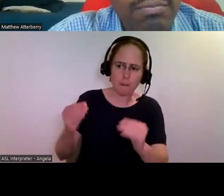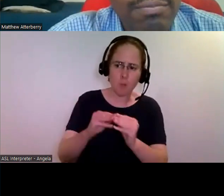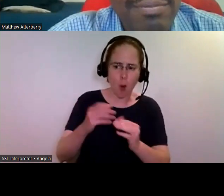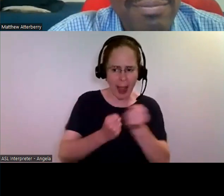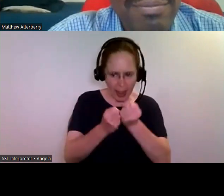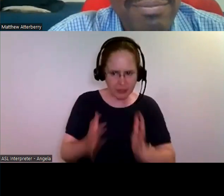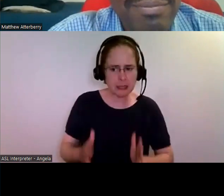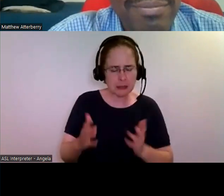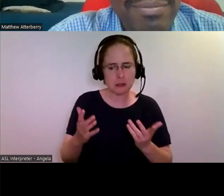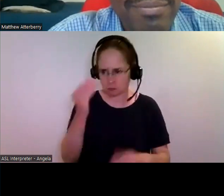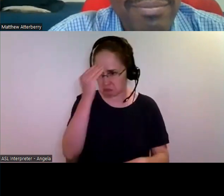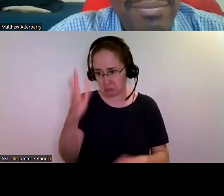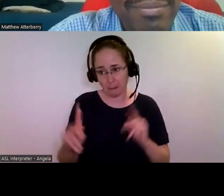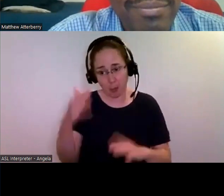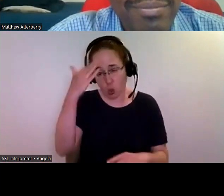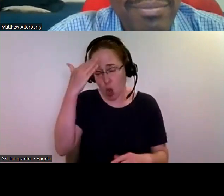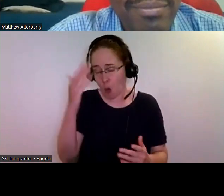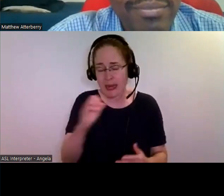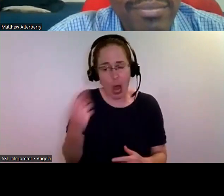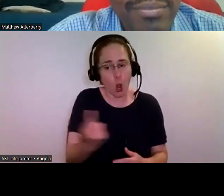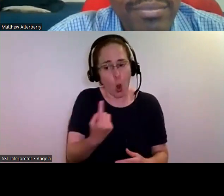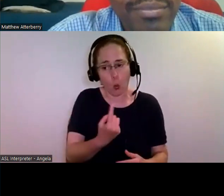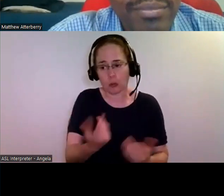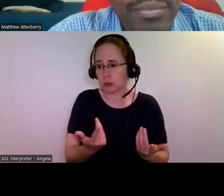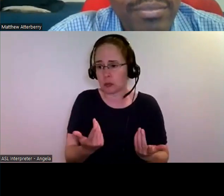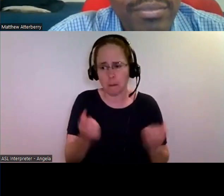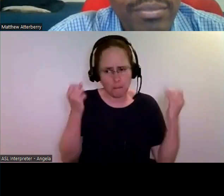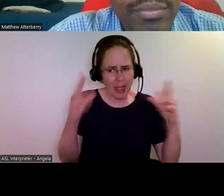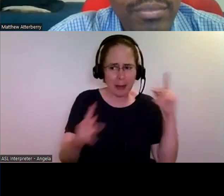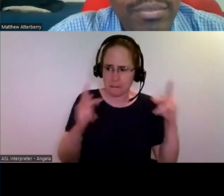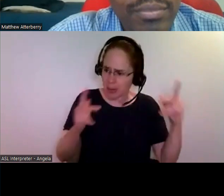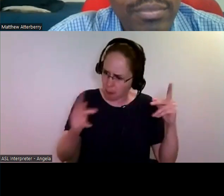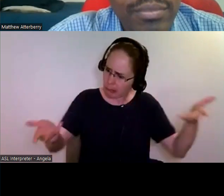just like letting people know that they're not alone and there's tons of people who can relate